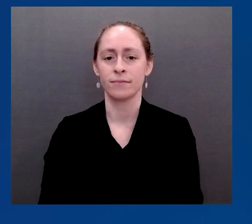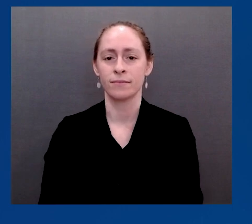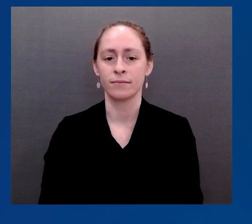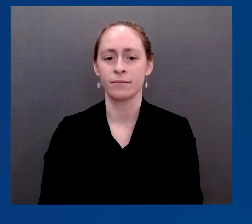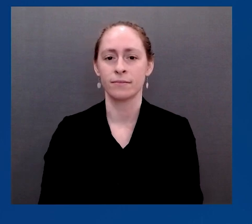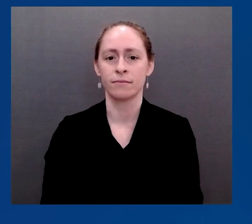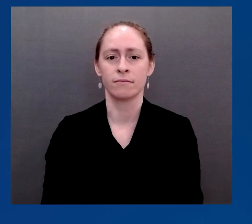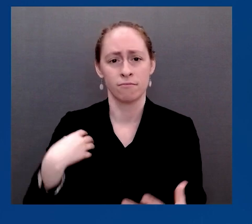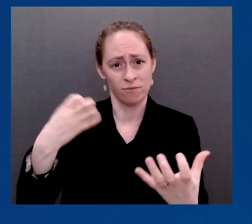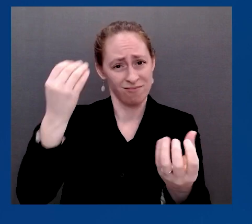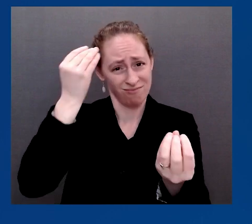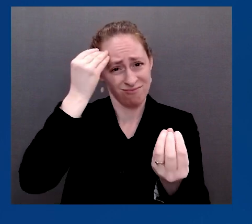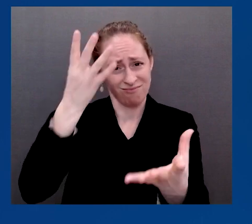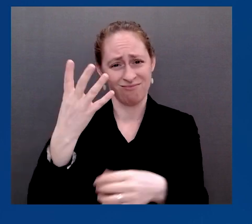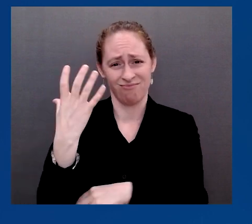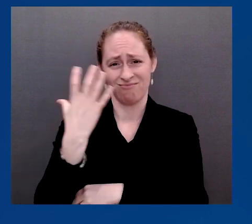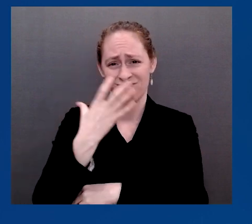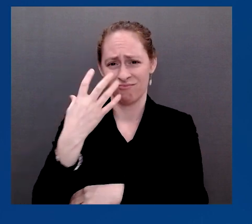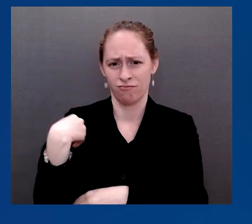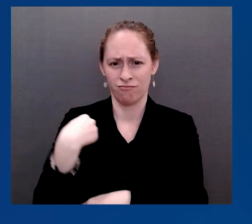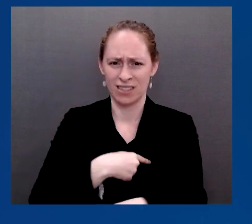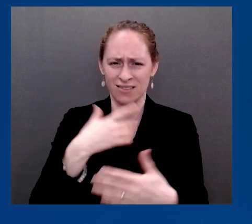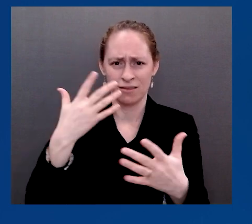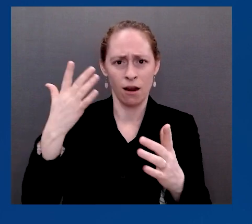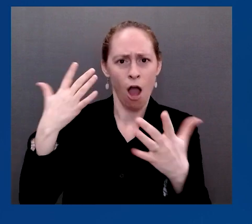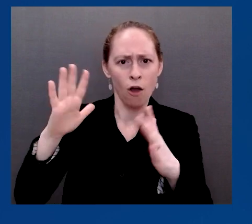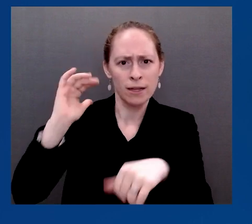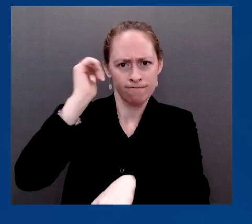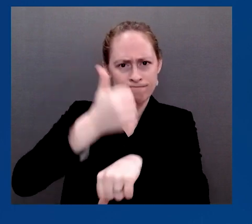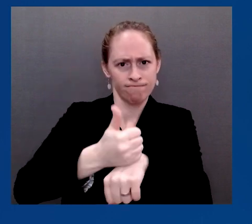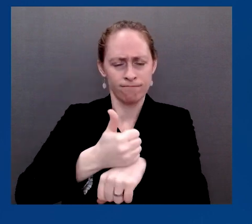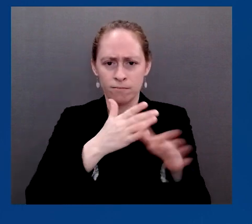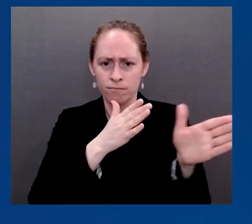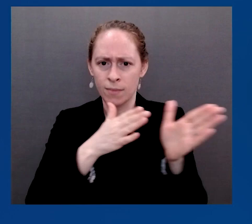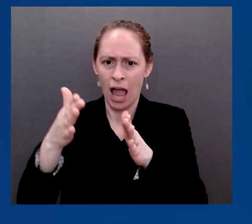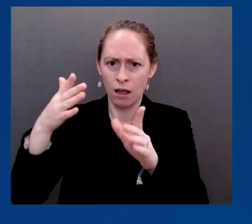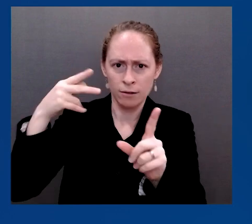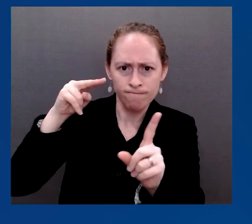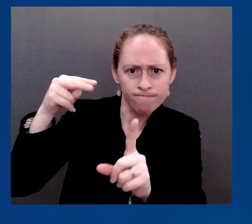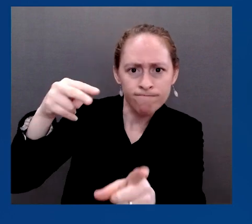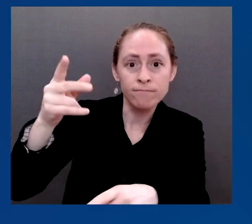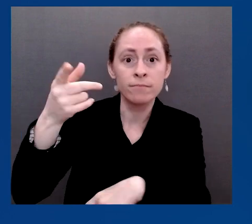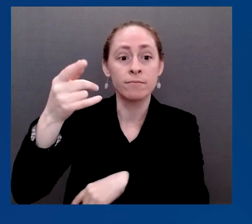Our nationwide vaccine safety networks -- such as V-safe, which provides personalized